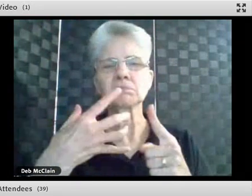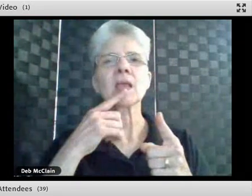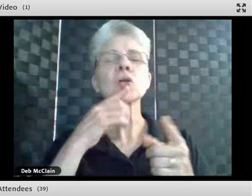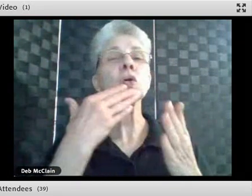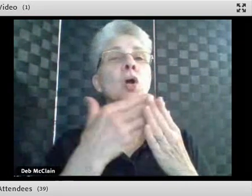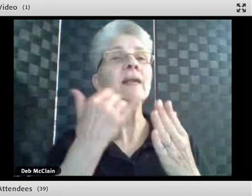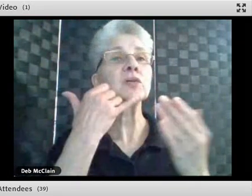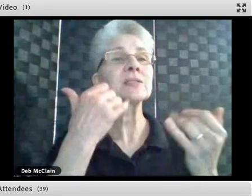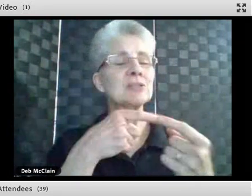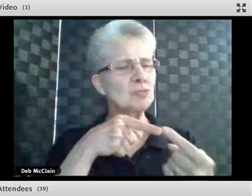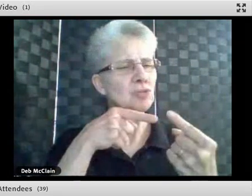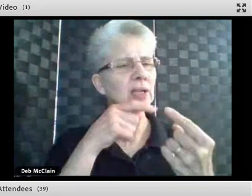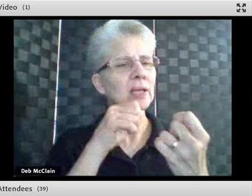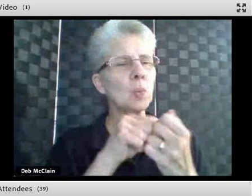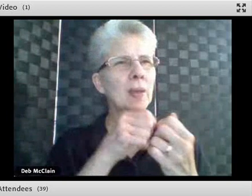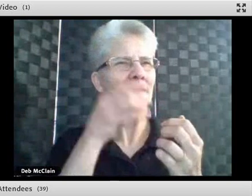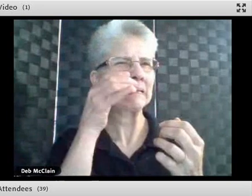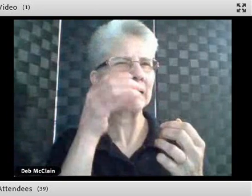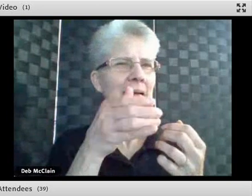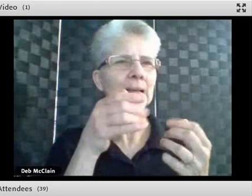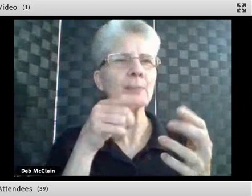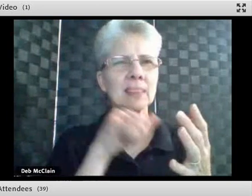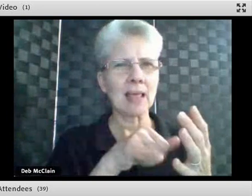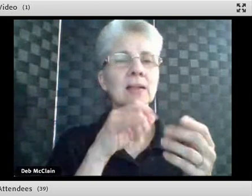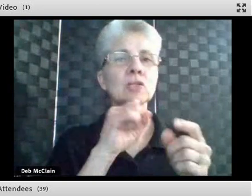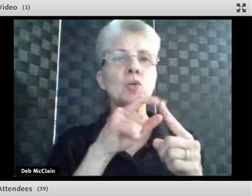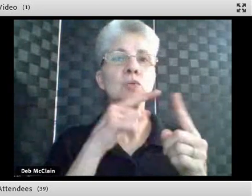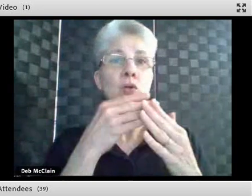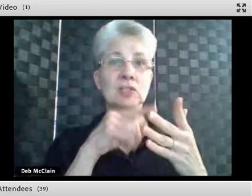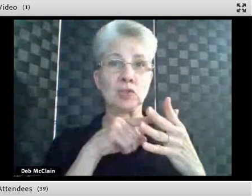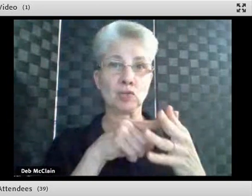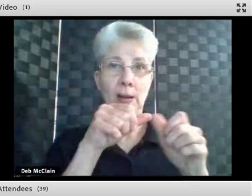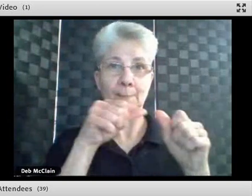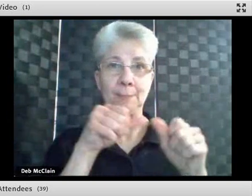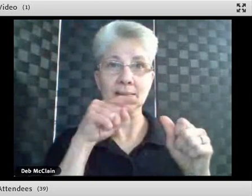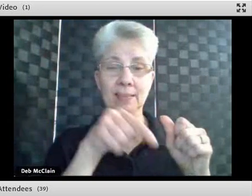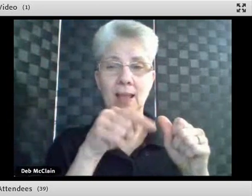if you're still struggling with the concepts. So it's a good starting point.